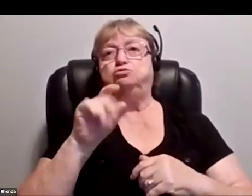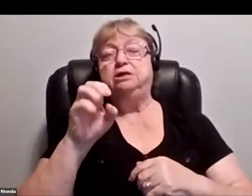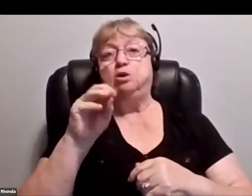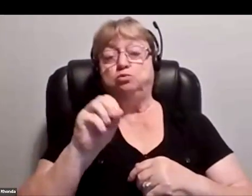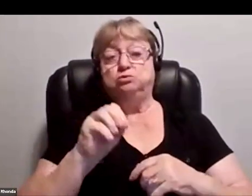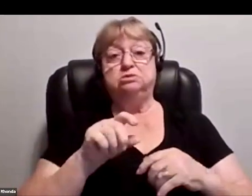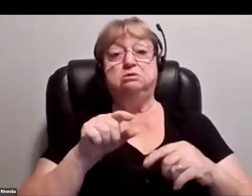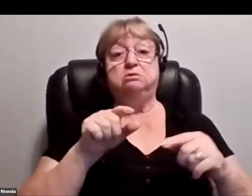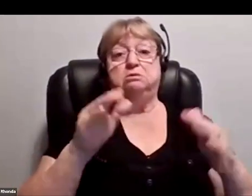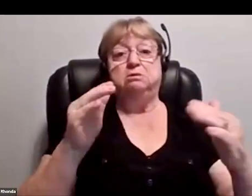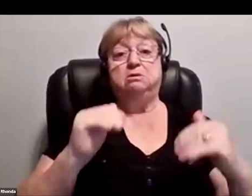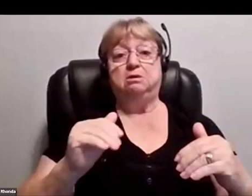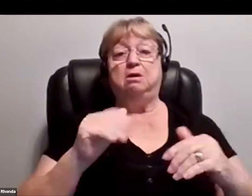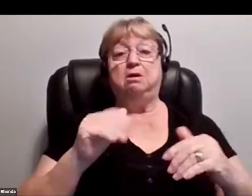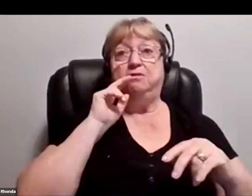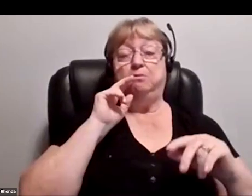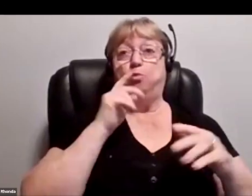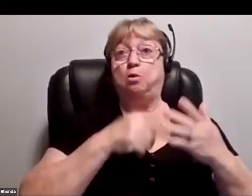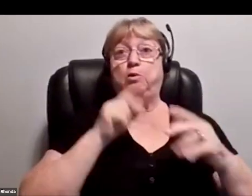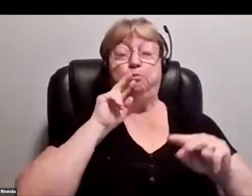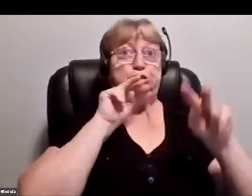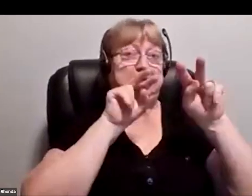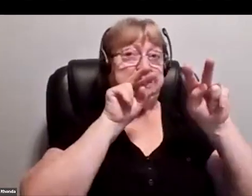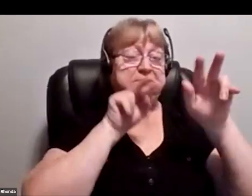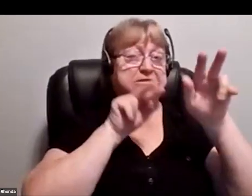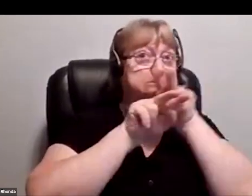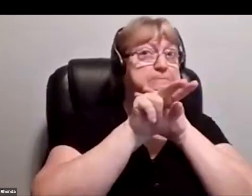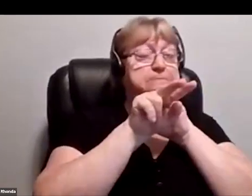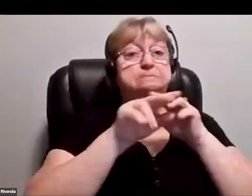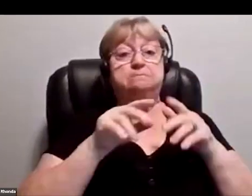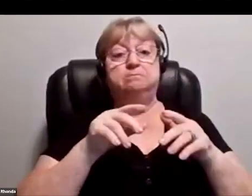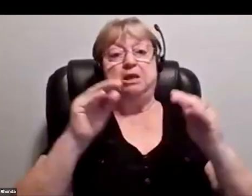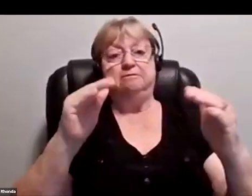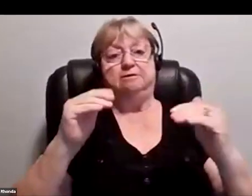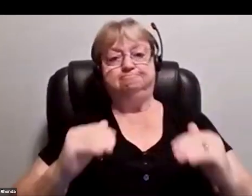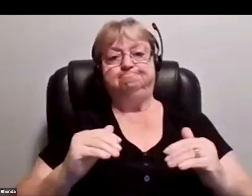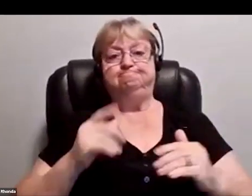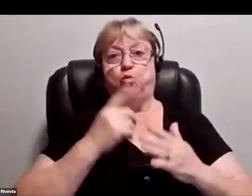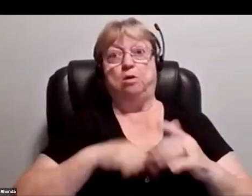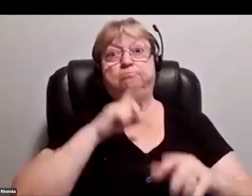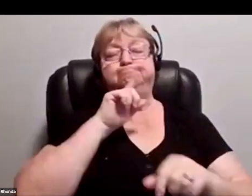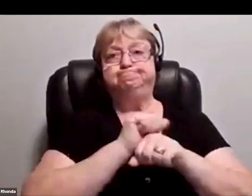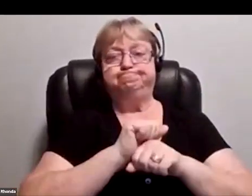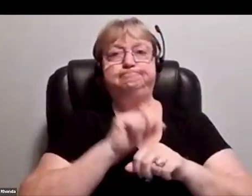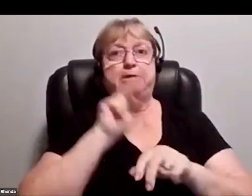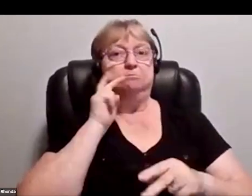and then finally, what was observed with the neutrinos that we observed here at the South Pole. This is incredible because it's the first time